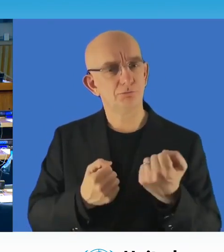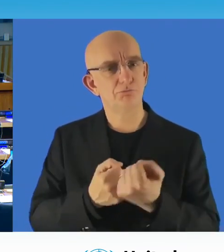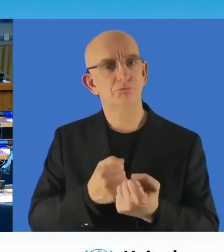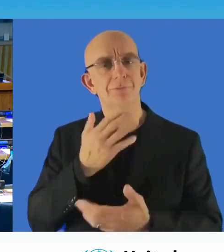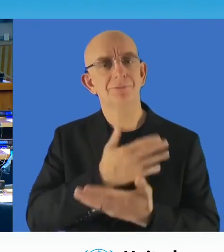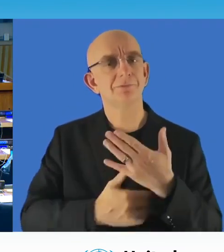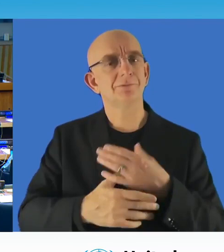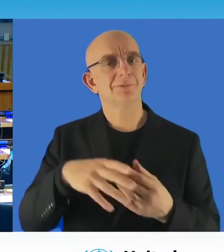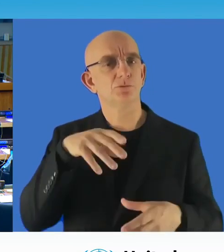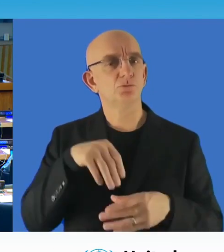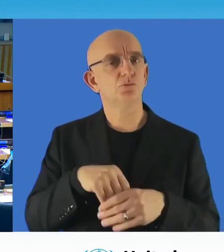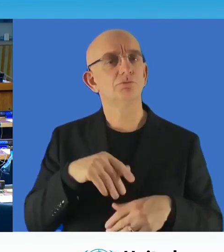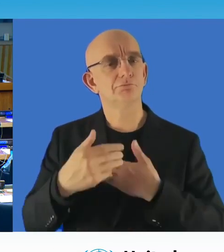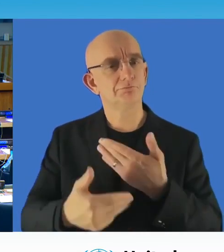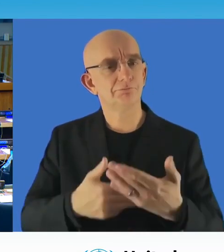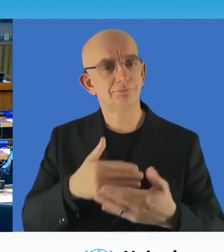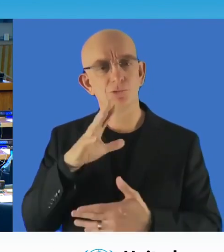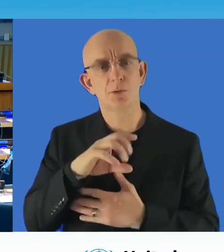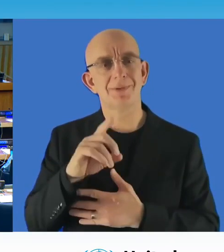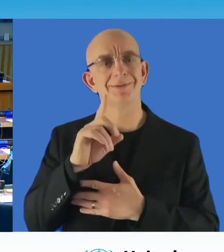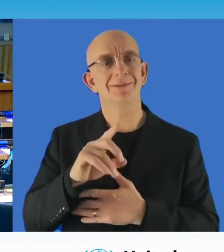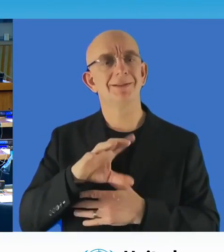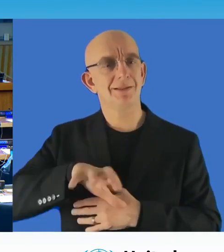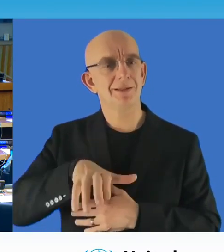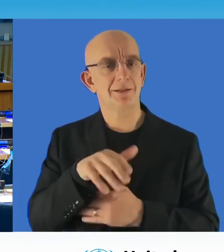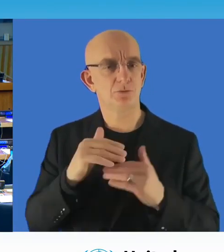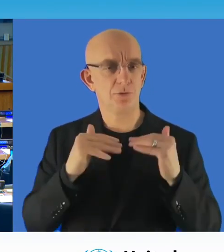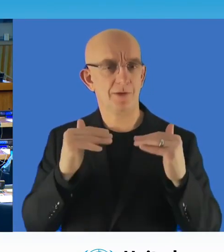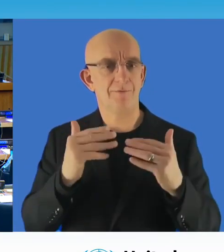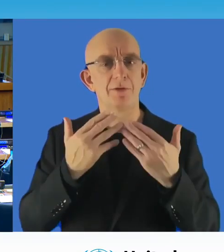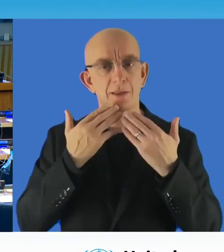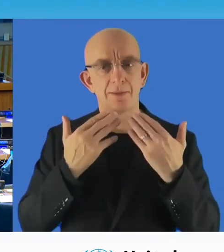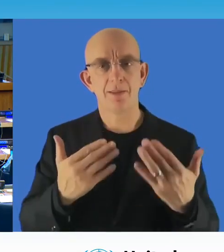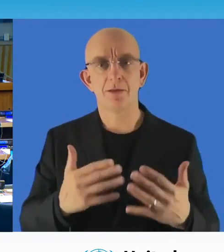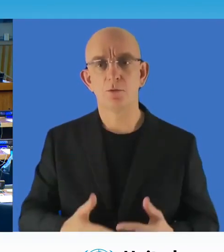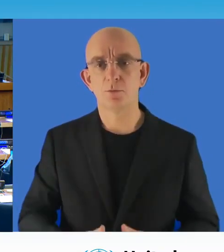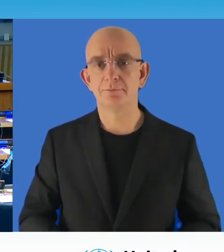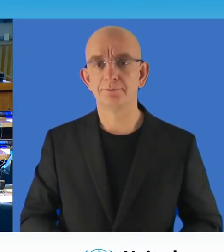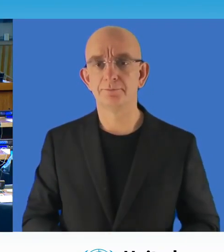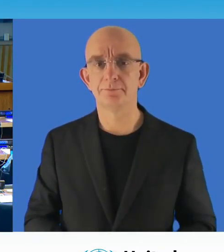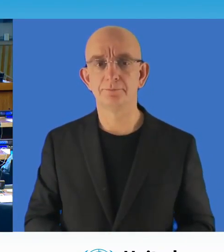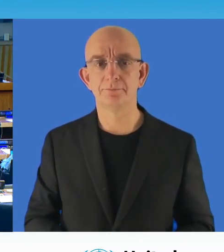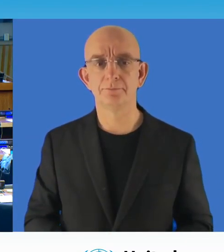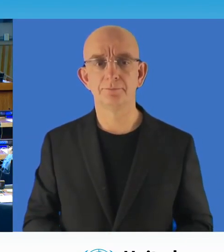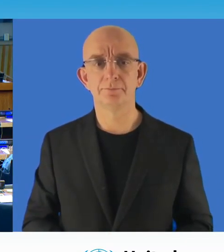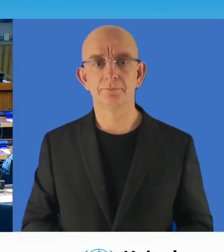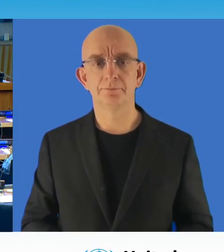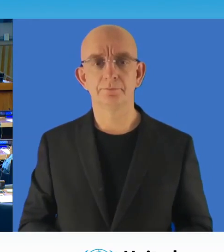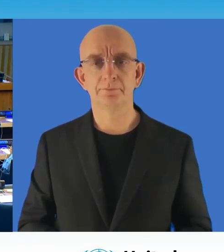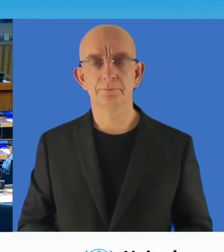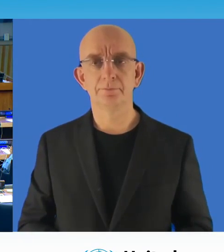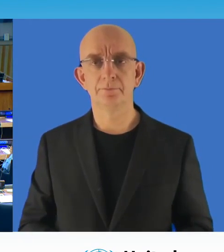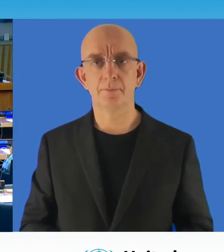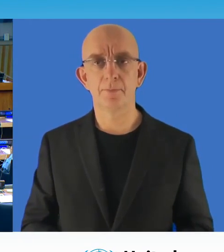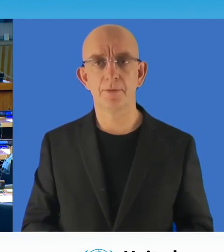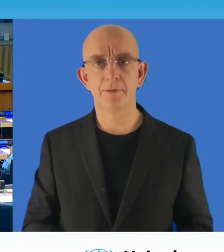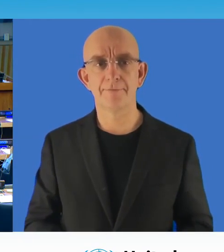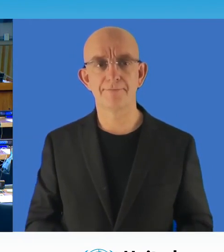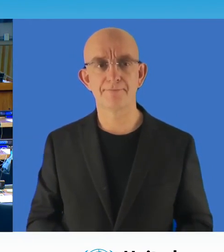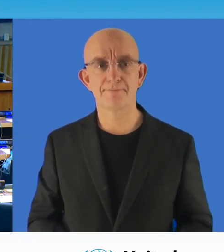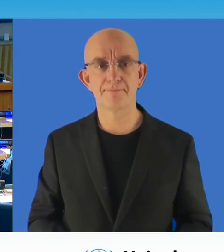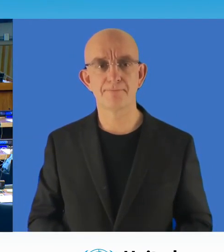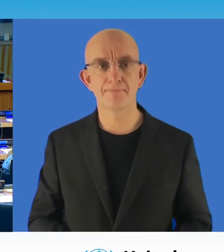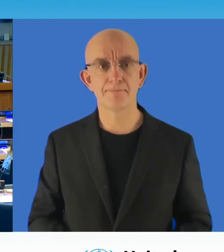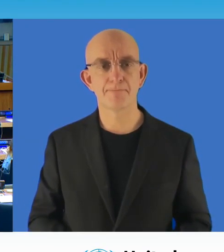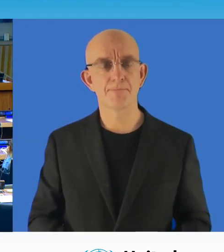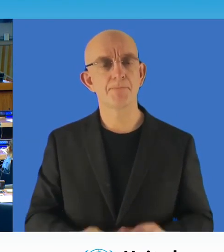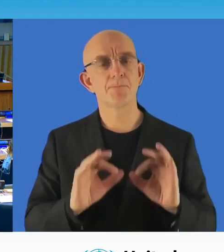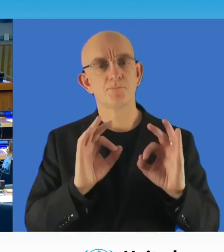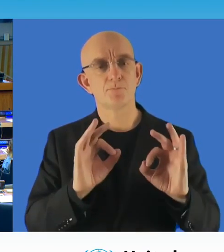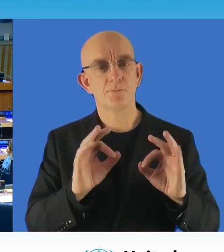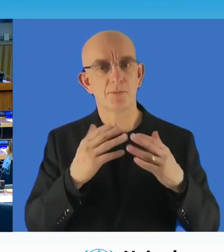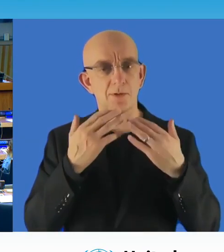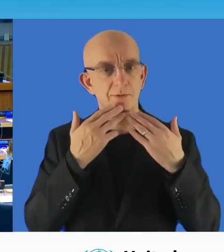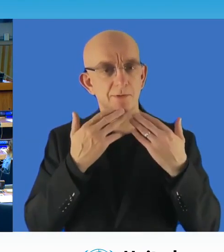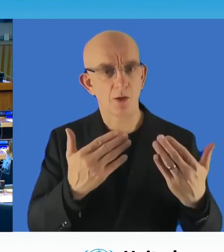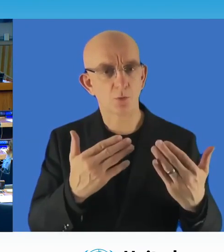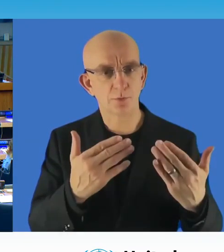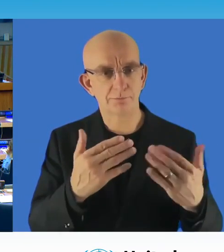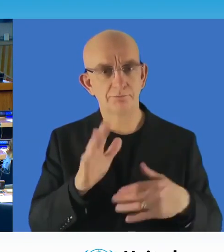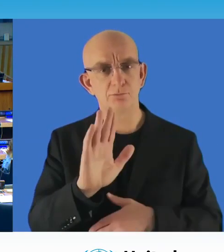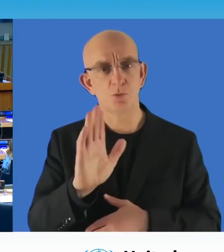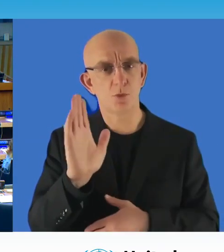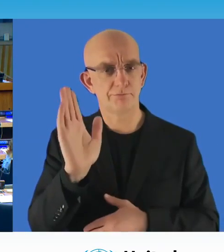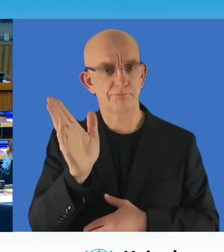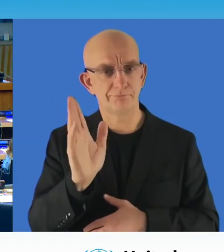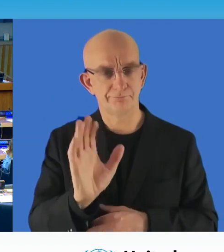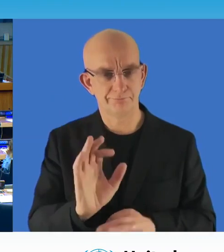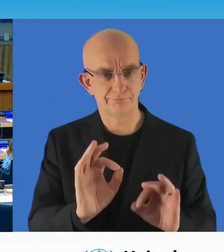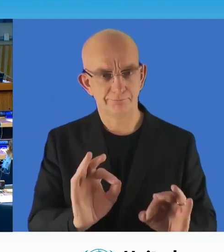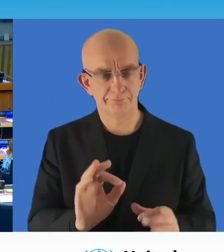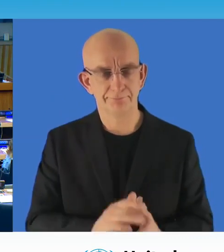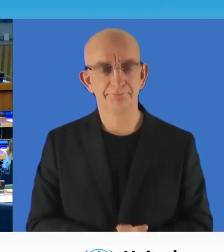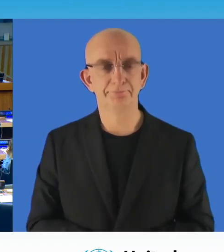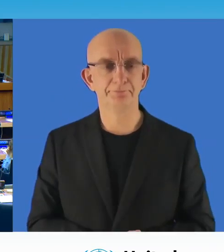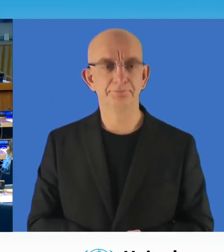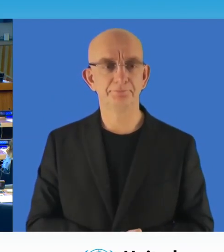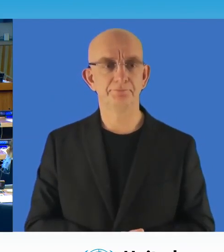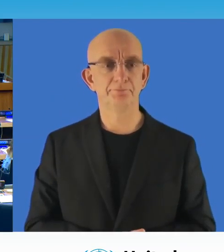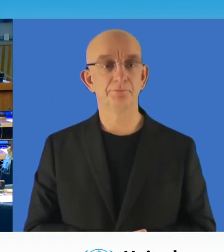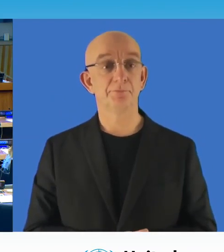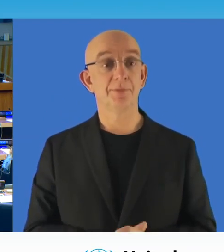you thank you very much Miss mlan lapo for your contribution now it's my uh honor to present our